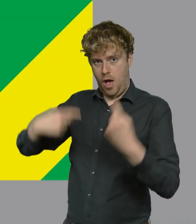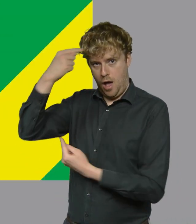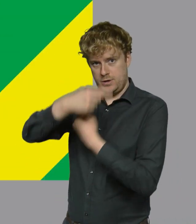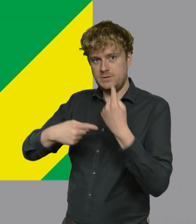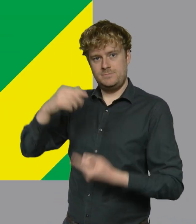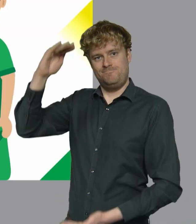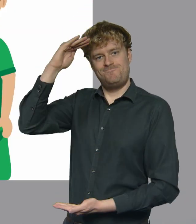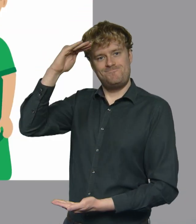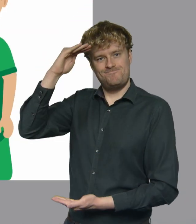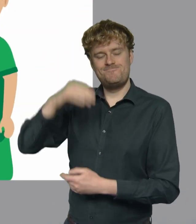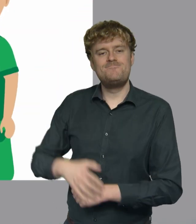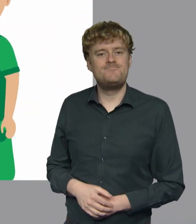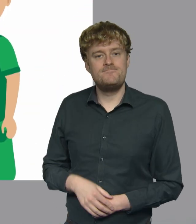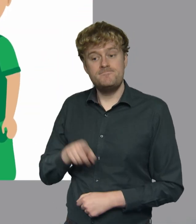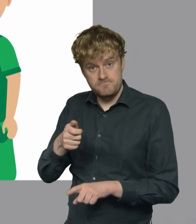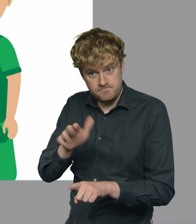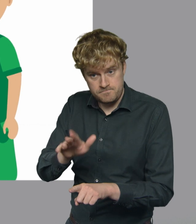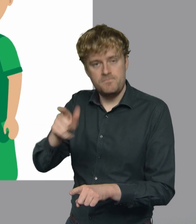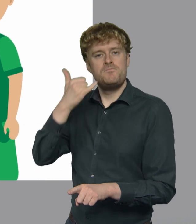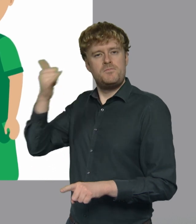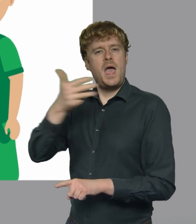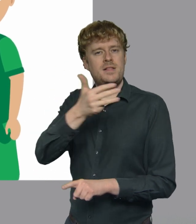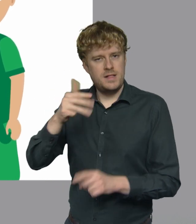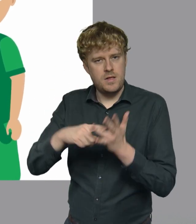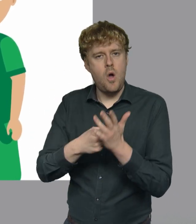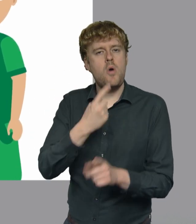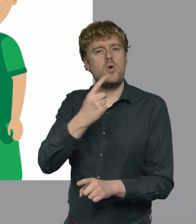It's now time to call 999 or 112 for emergency help.